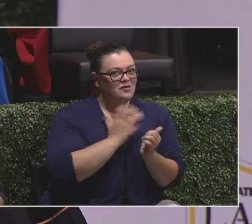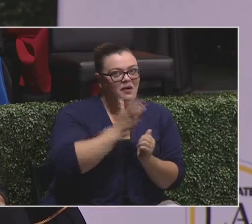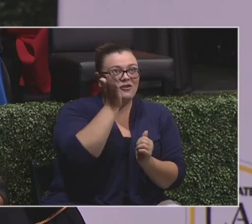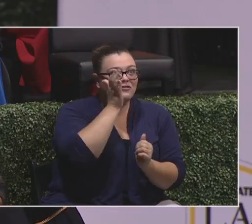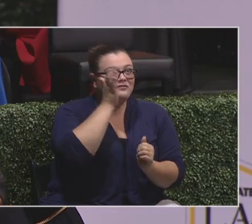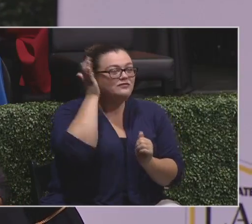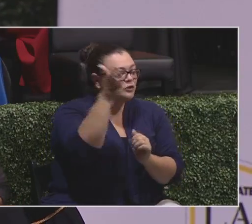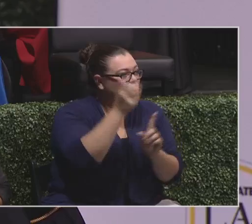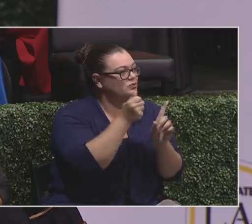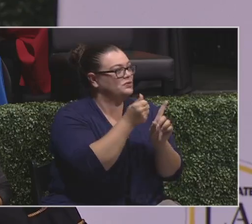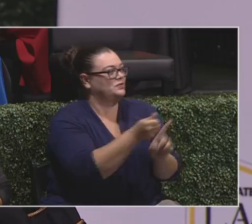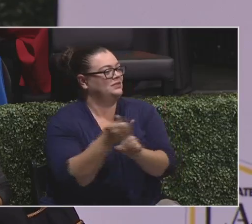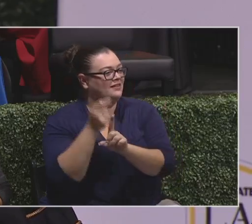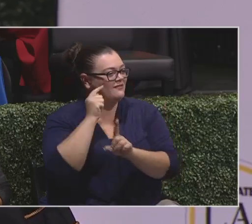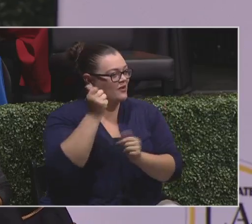ON TO COMPLETE, PH.D. PROGRAMS IN STEM.